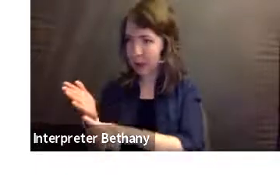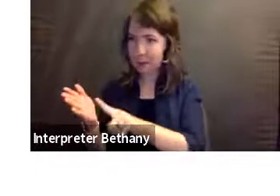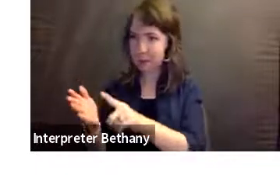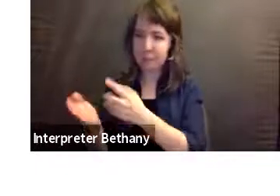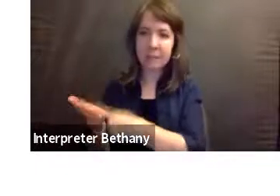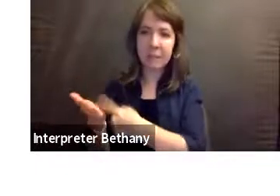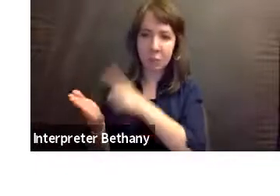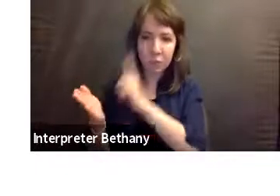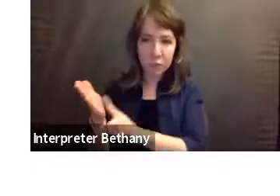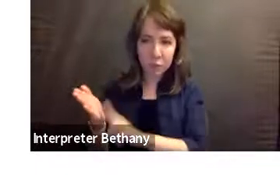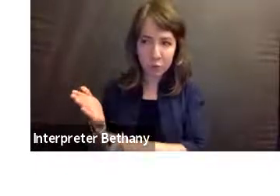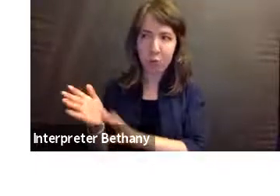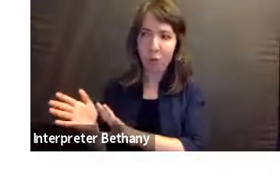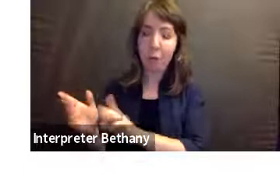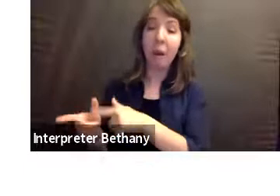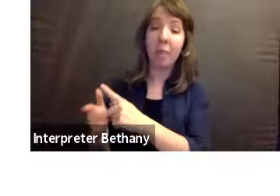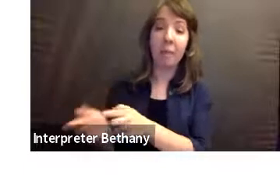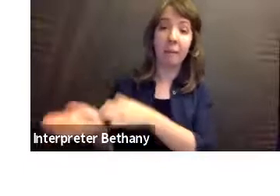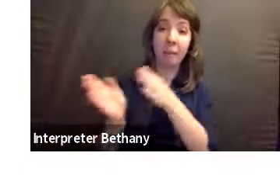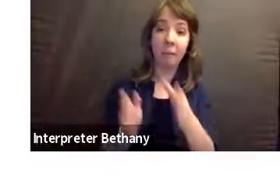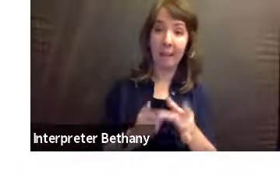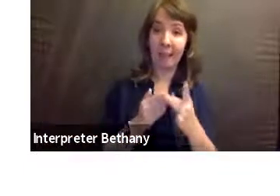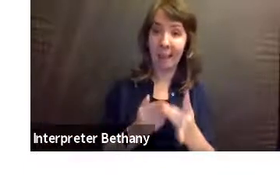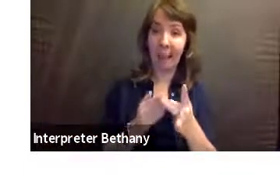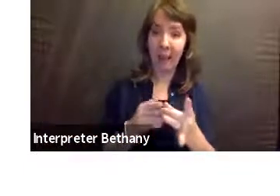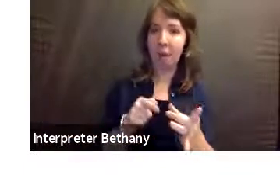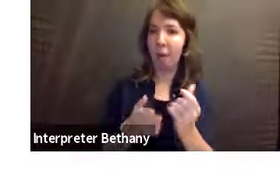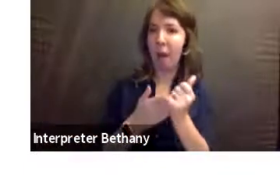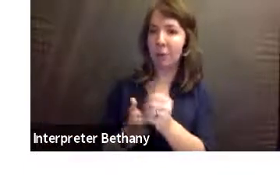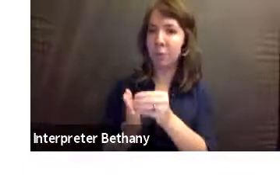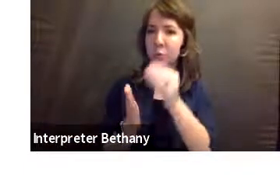Linda Kobashigawa: And I tried to mirror everything that I talked about in that instruction session with